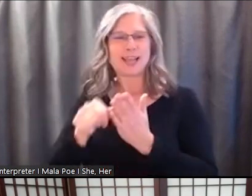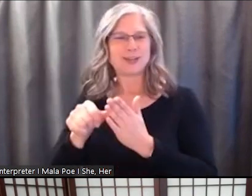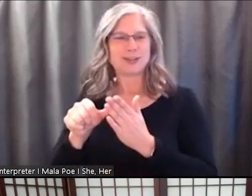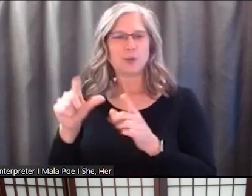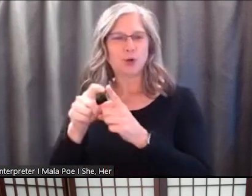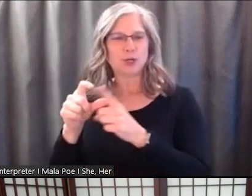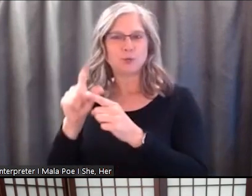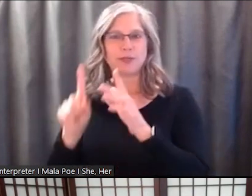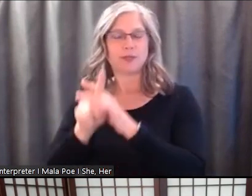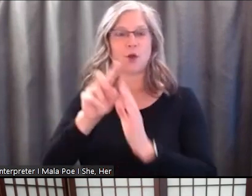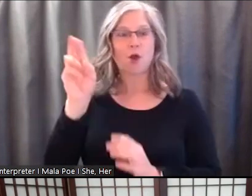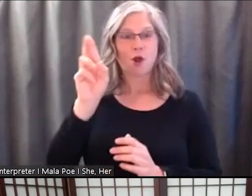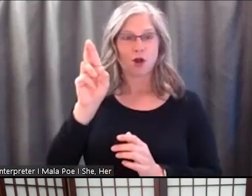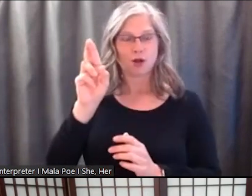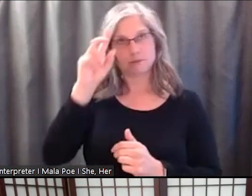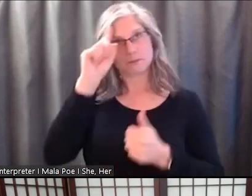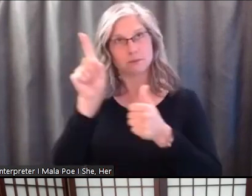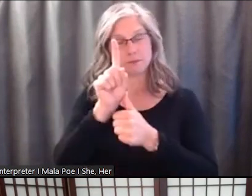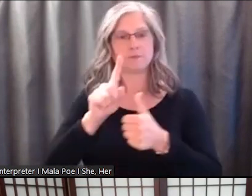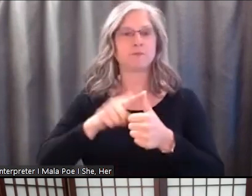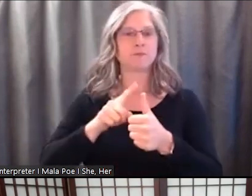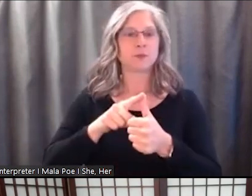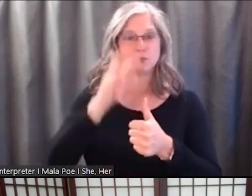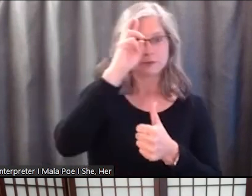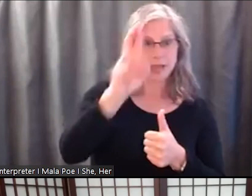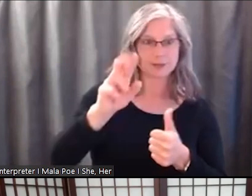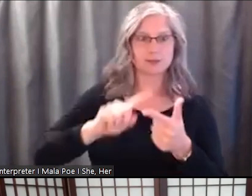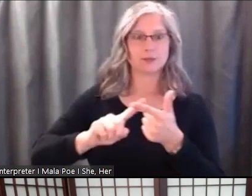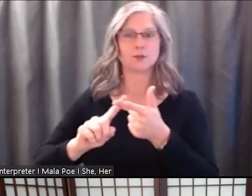Respect. Relevance. Reflection.